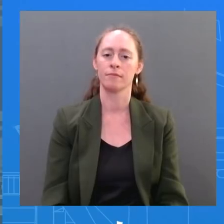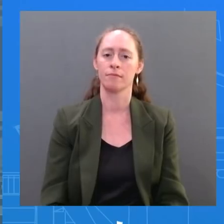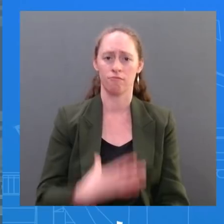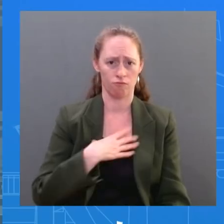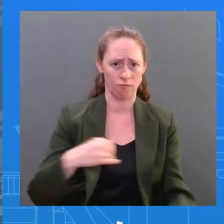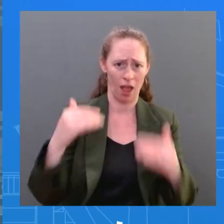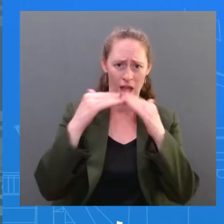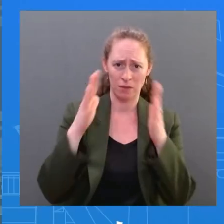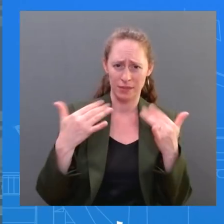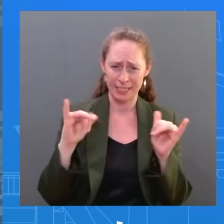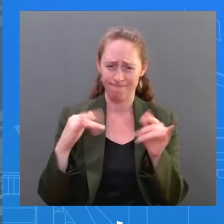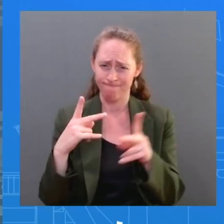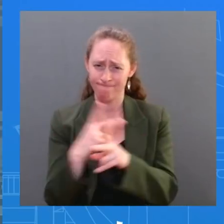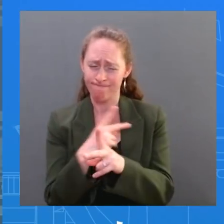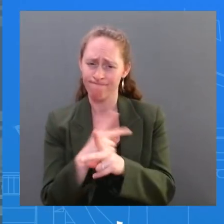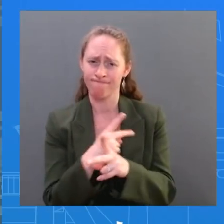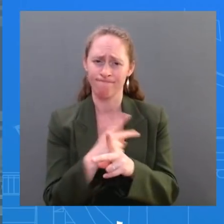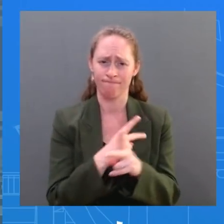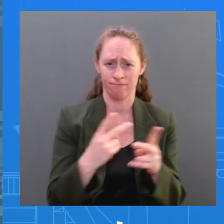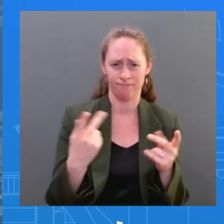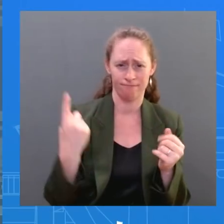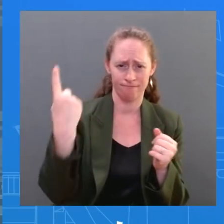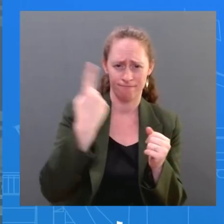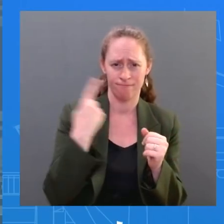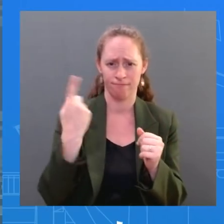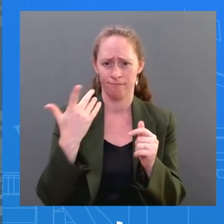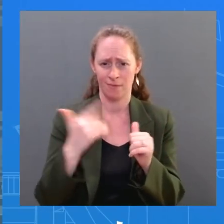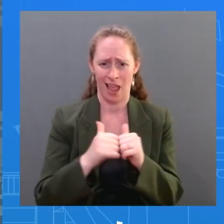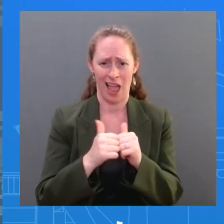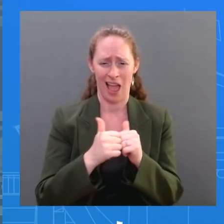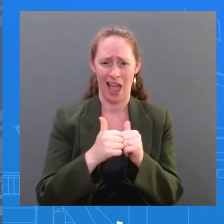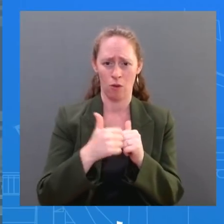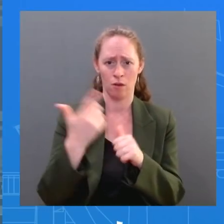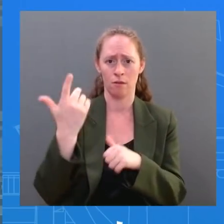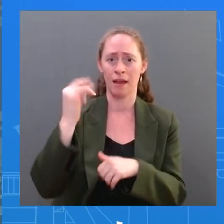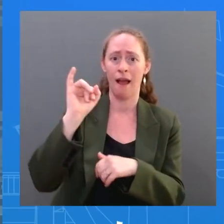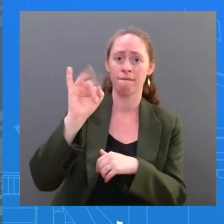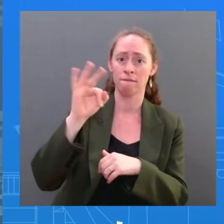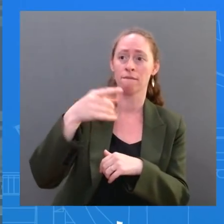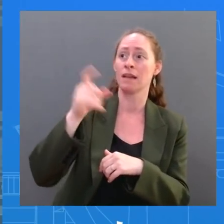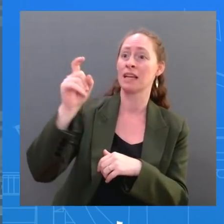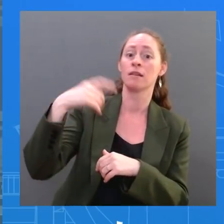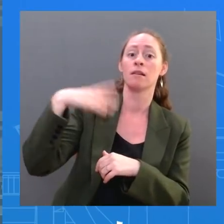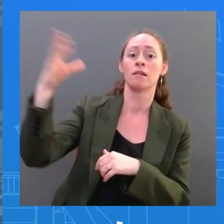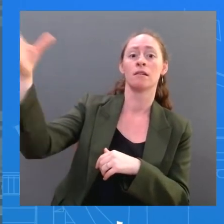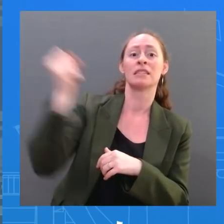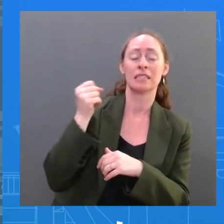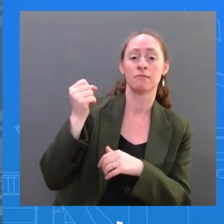Ms. Klein: Again, the FDA has to go through their process. It's -- it's currently not only not --